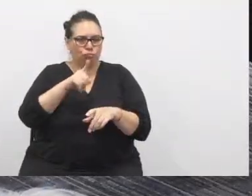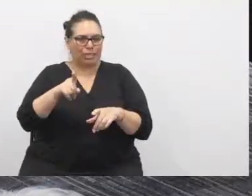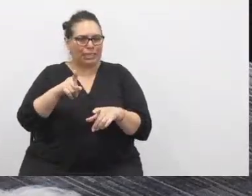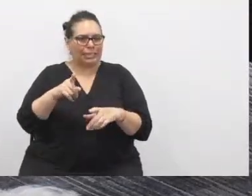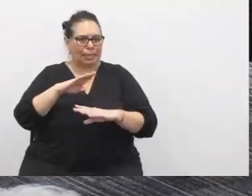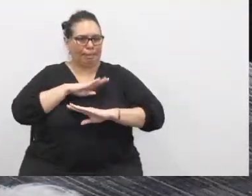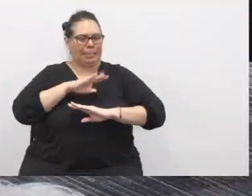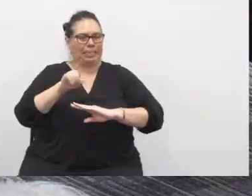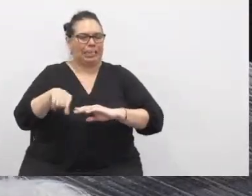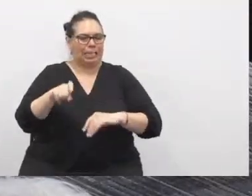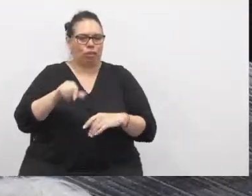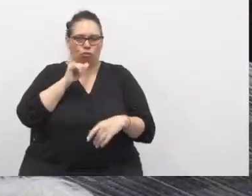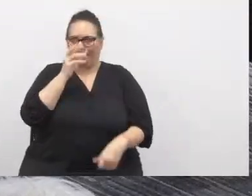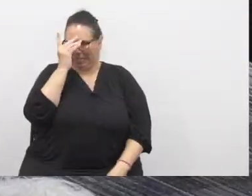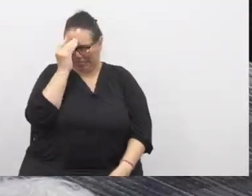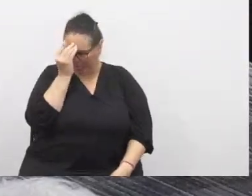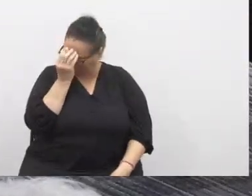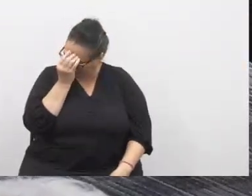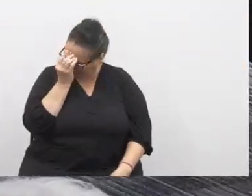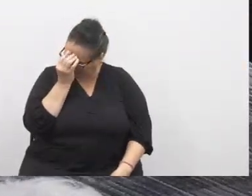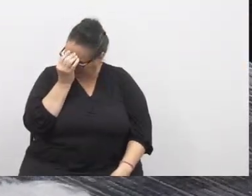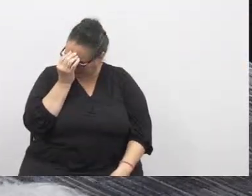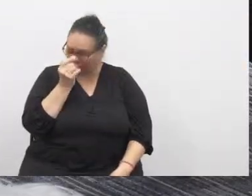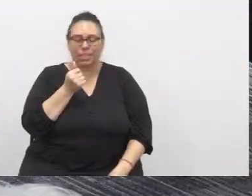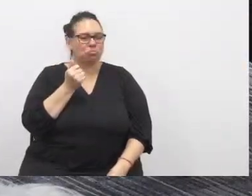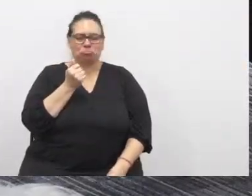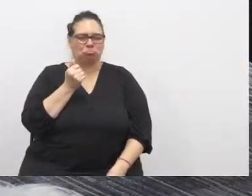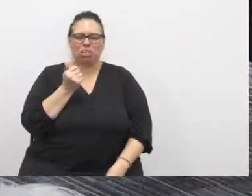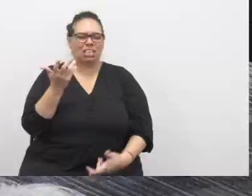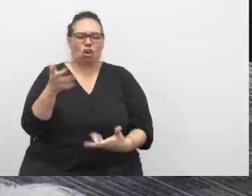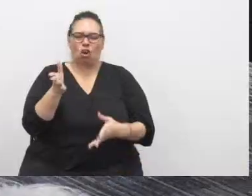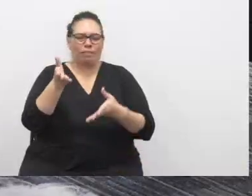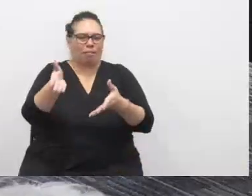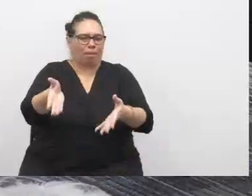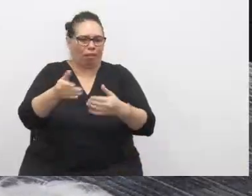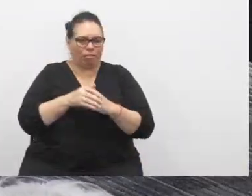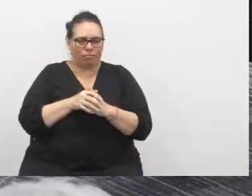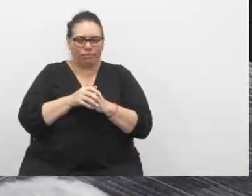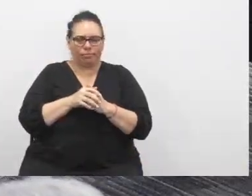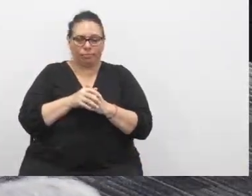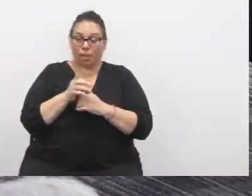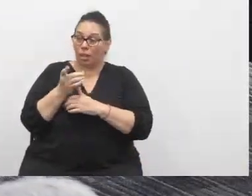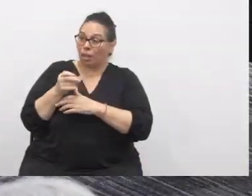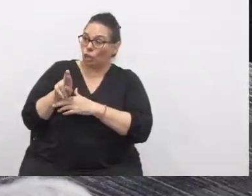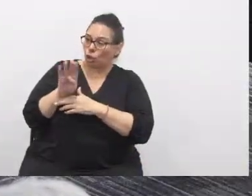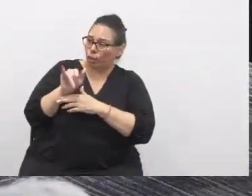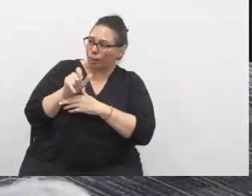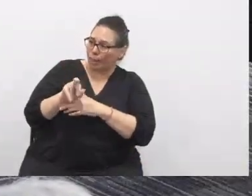and you don't have to think about it on your own, it's already right there. So it's great to have those resources. Dr. Baker, just a quick technical question.